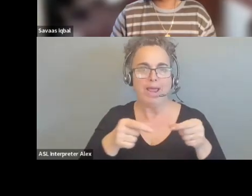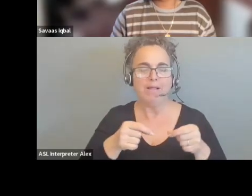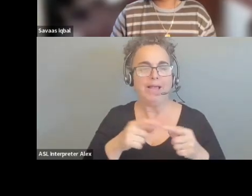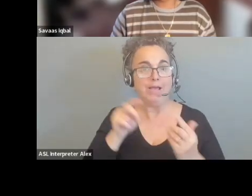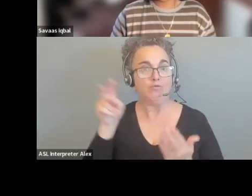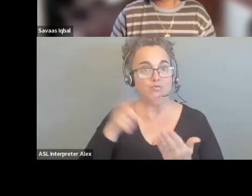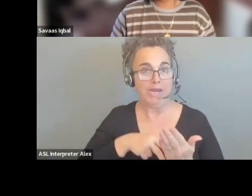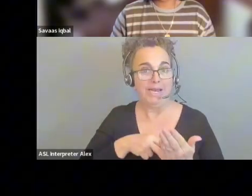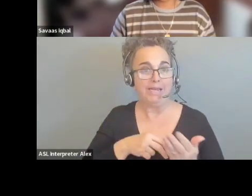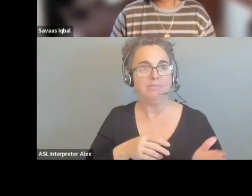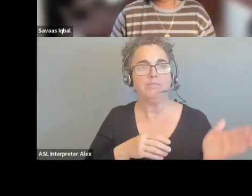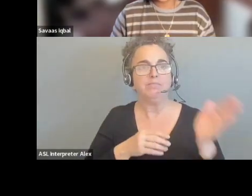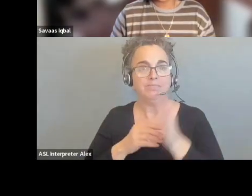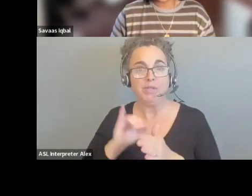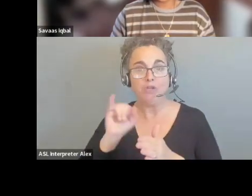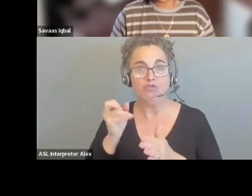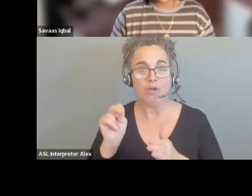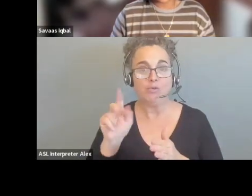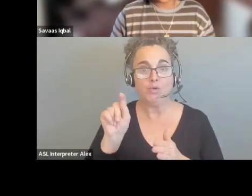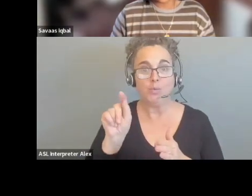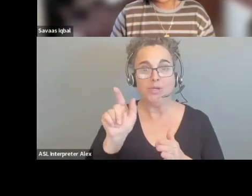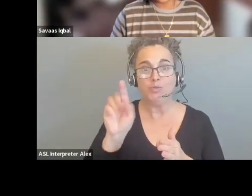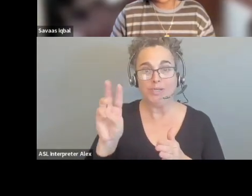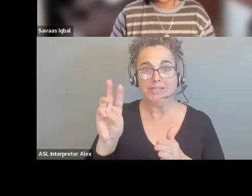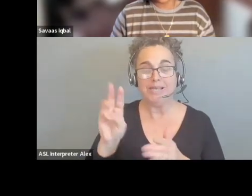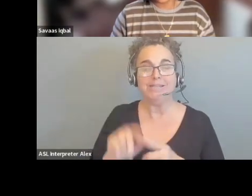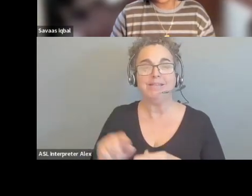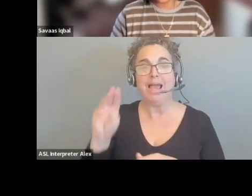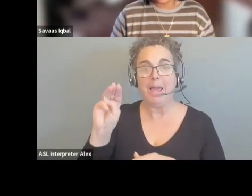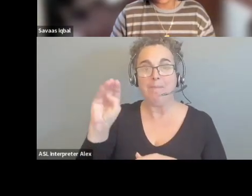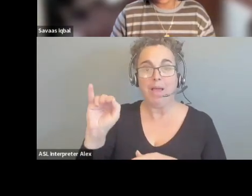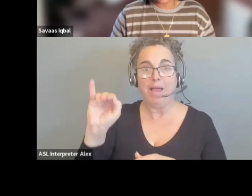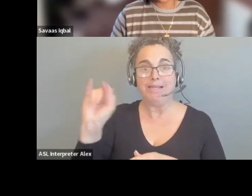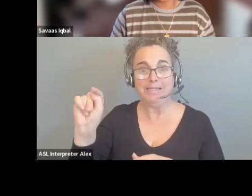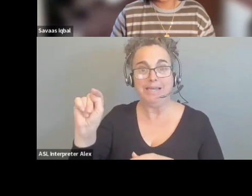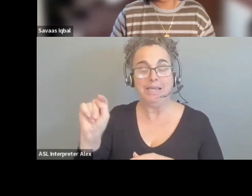Then in January 2026, we were contacted by MIT Media Lab,